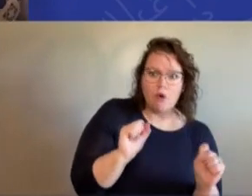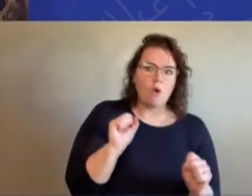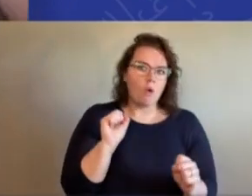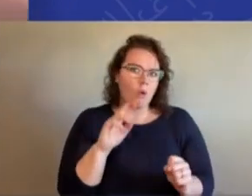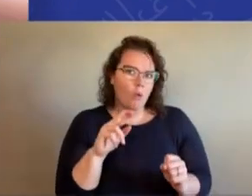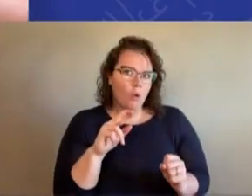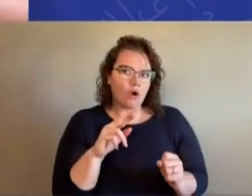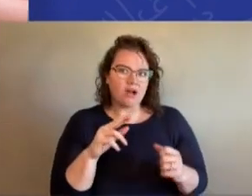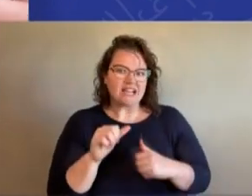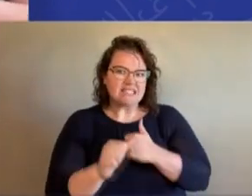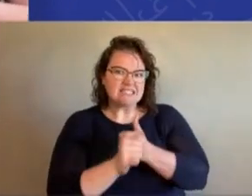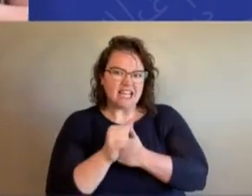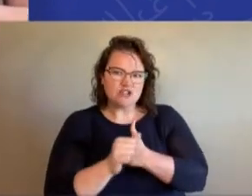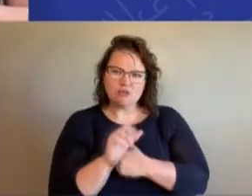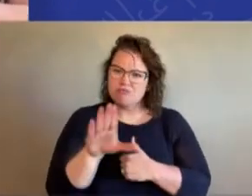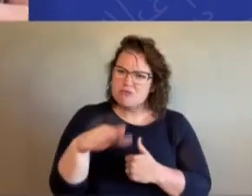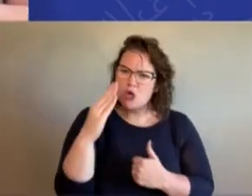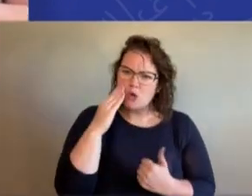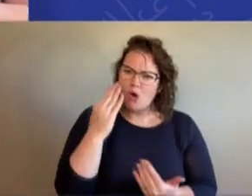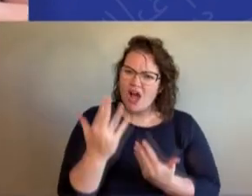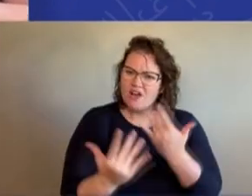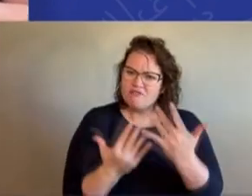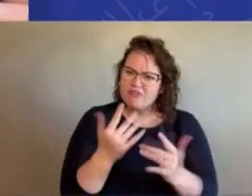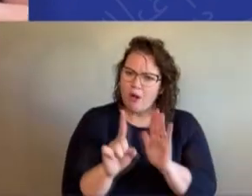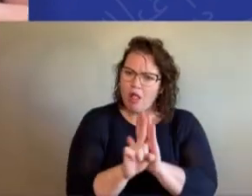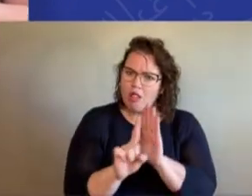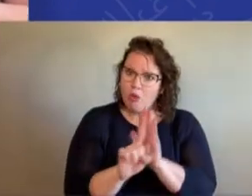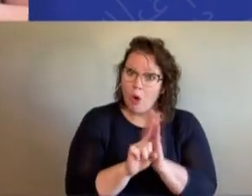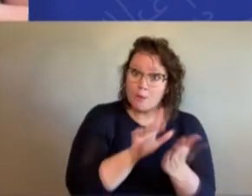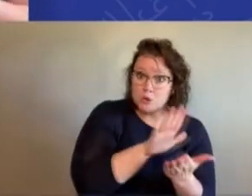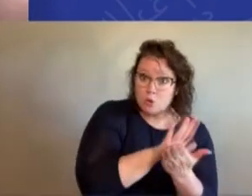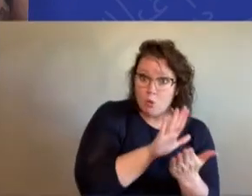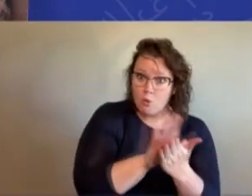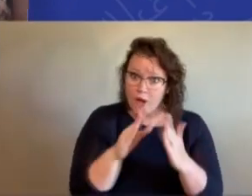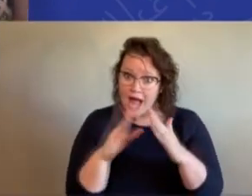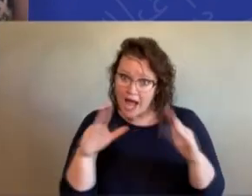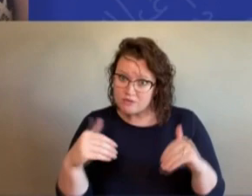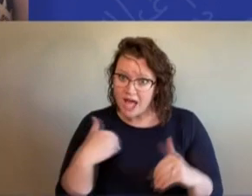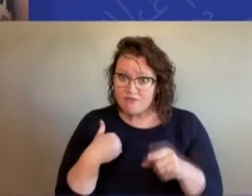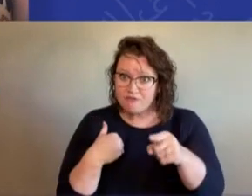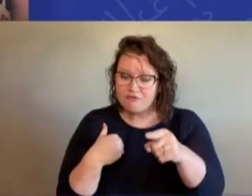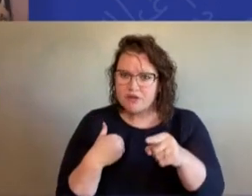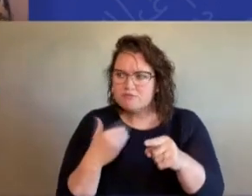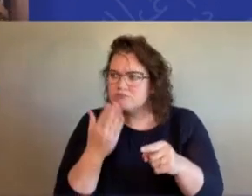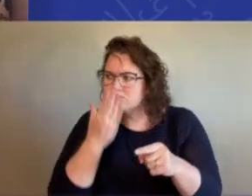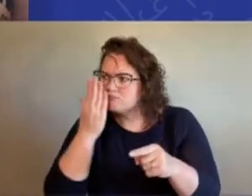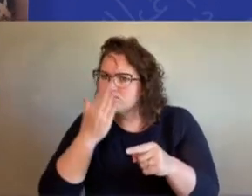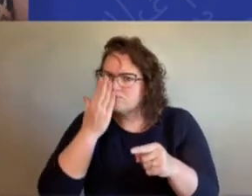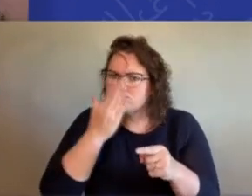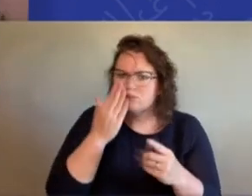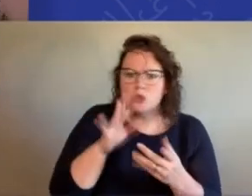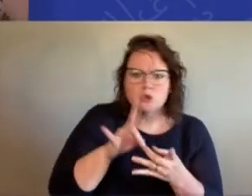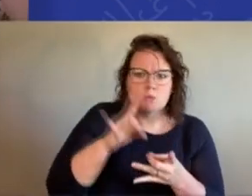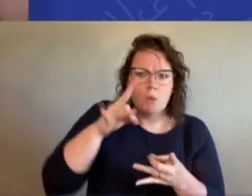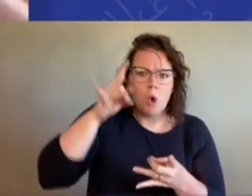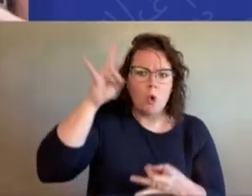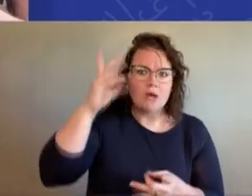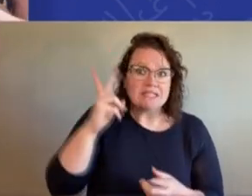Our amygdala is super important. It is what tells us if we are safe or if there is danger. Kind of like the smoke detector